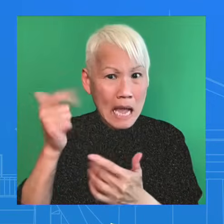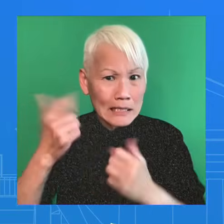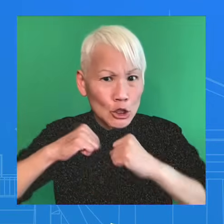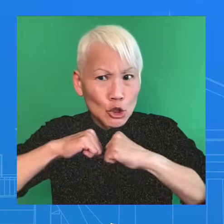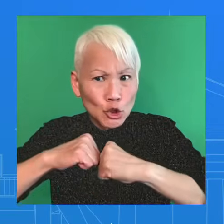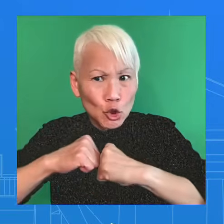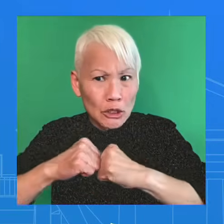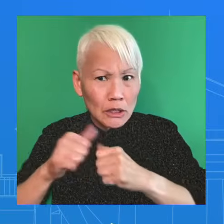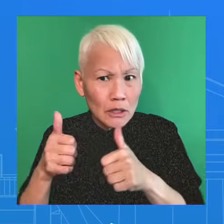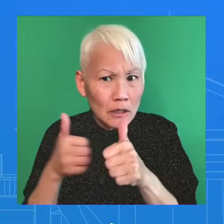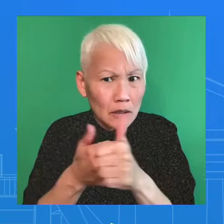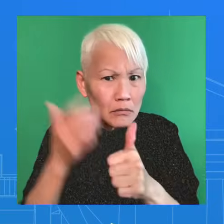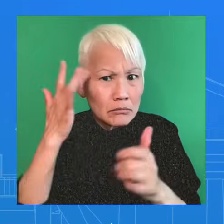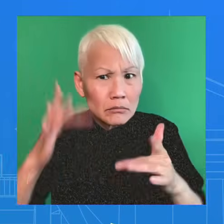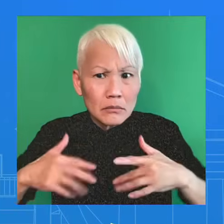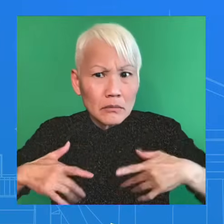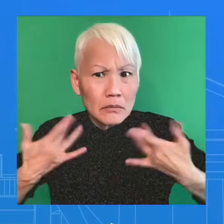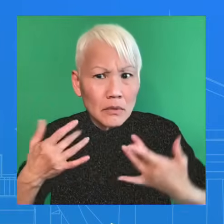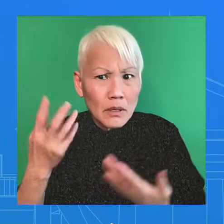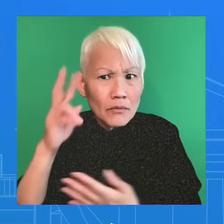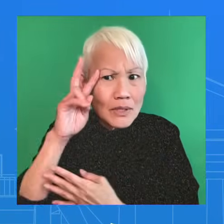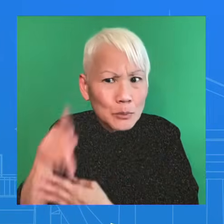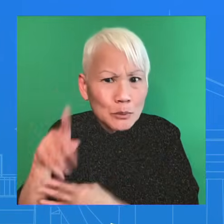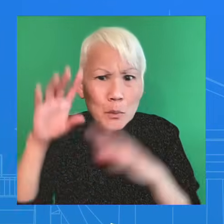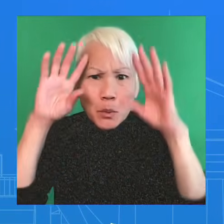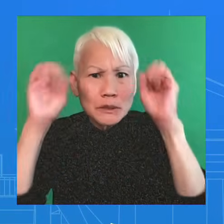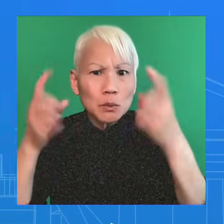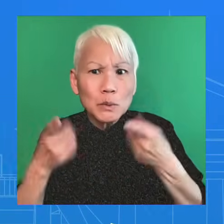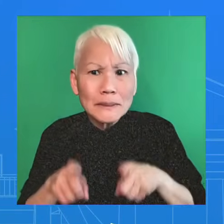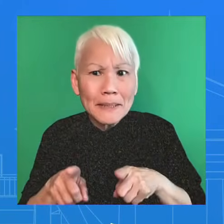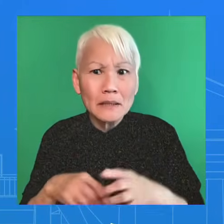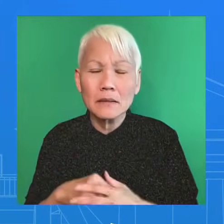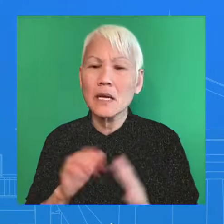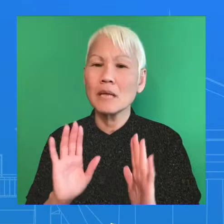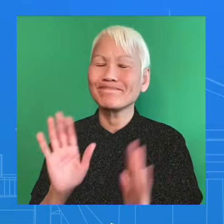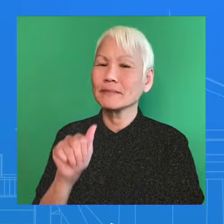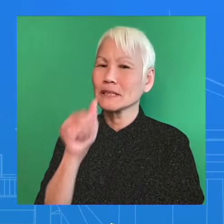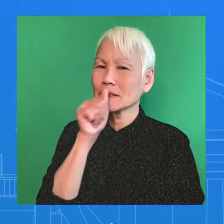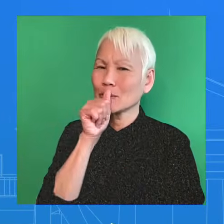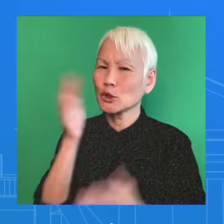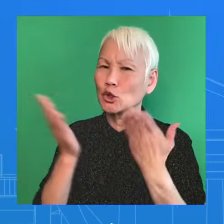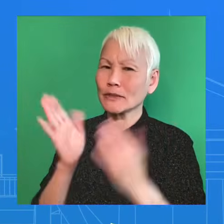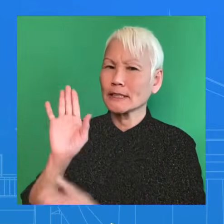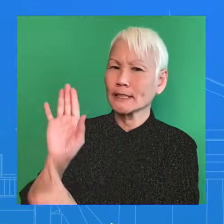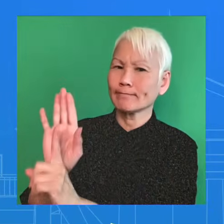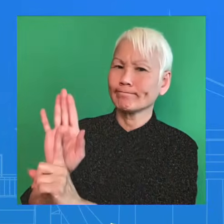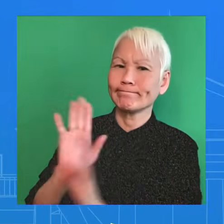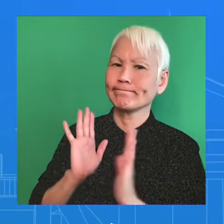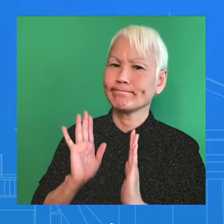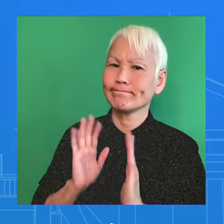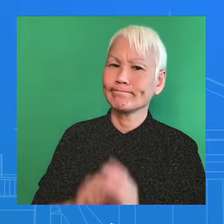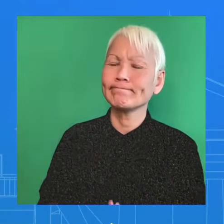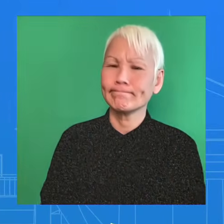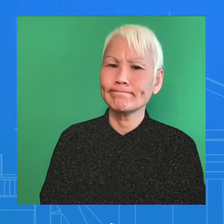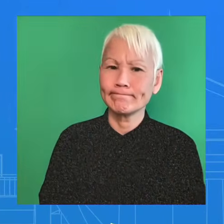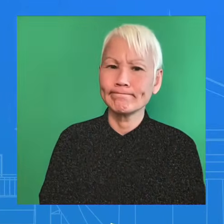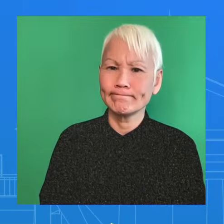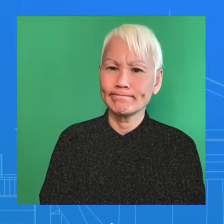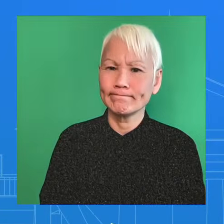The Press: Is there any review now of how this was handled, if the response was appropriate, you know, given the risks? Mr. Kirby: I refer you to DOD